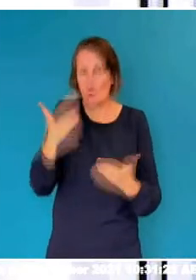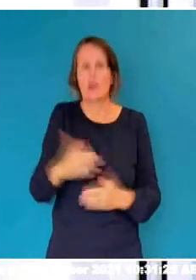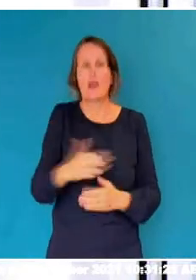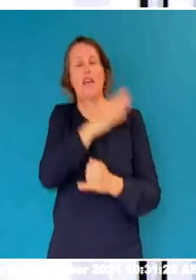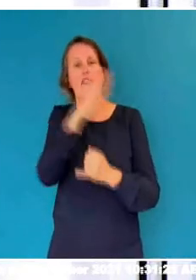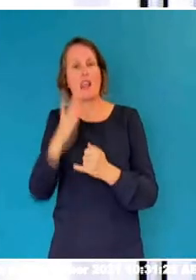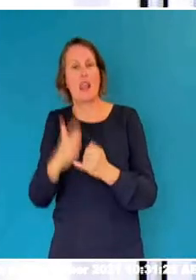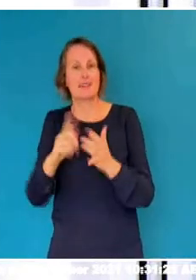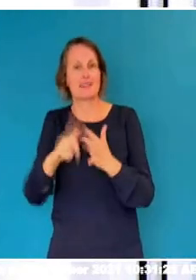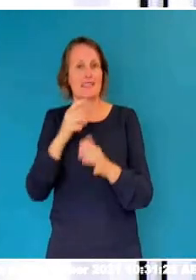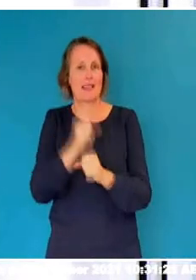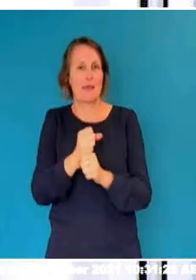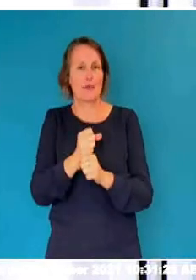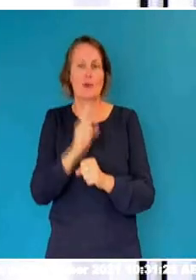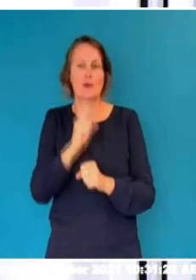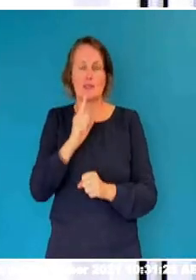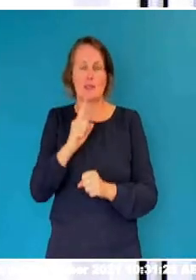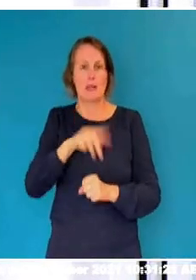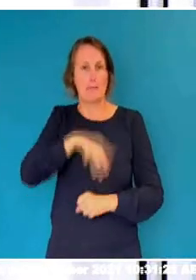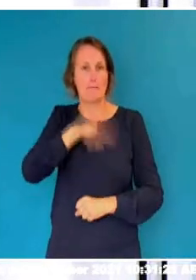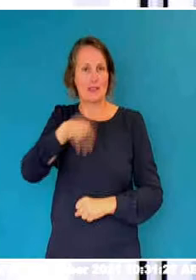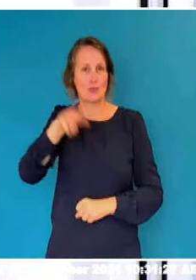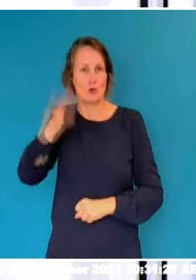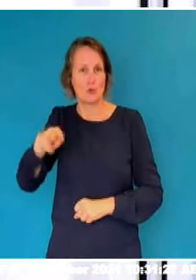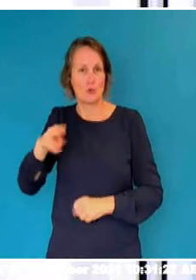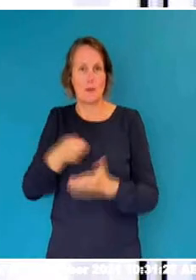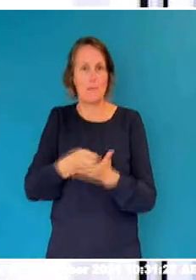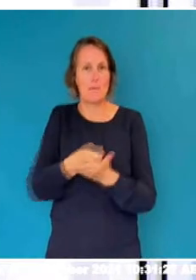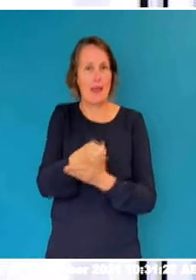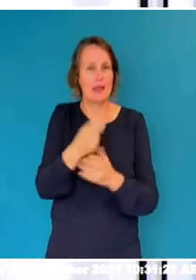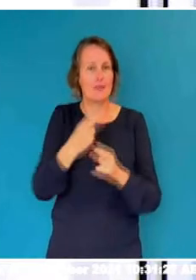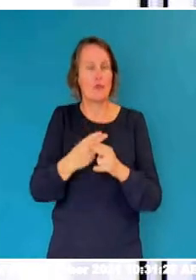the labour costs for additional employee training. Correct.